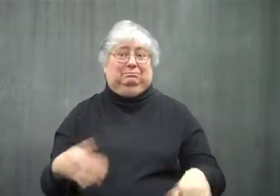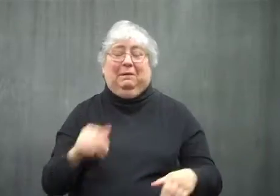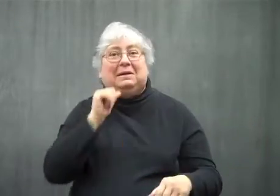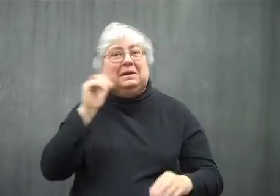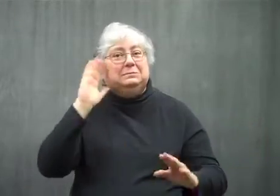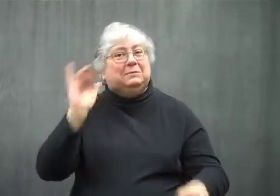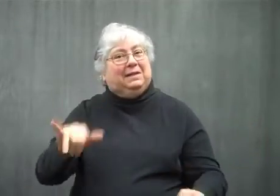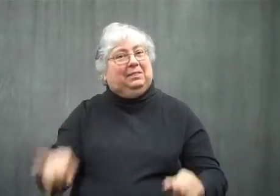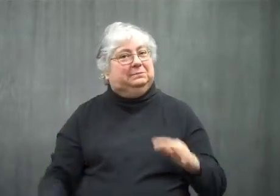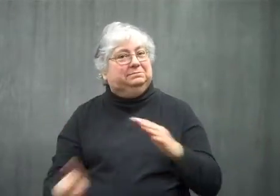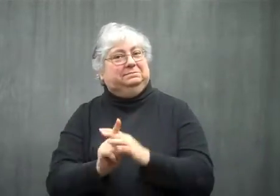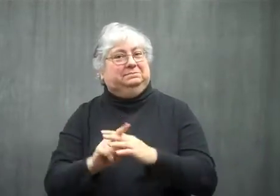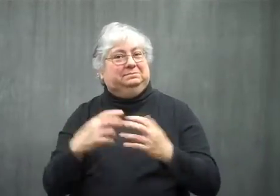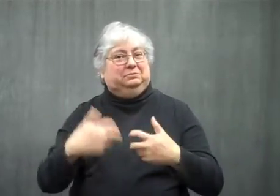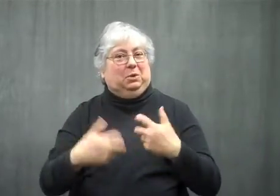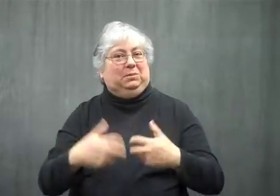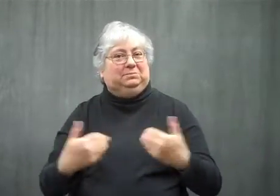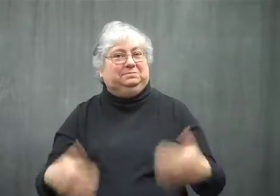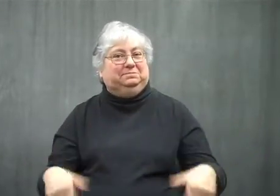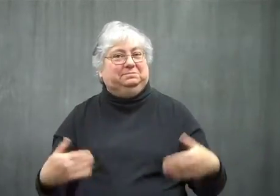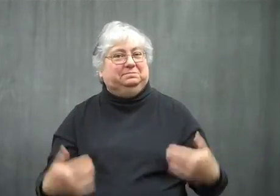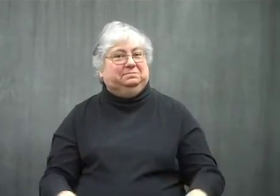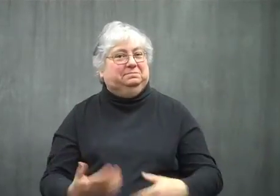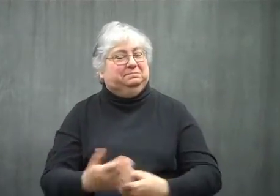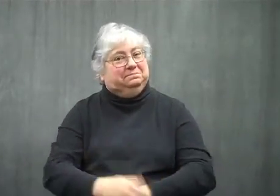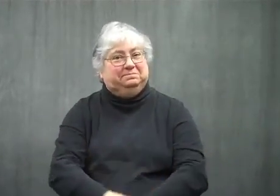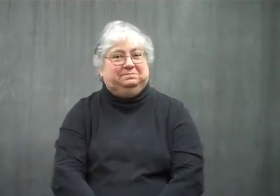That was an unexpected problem.